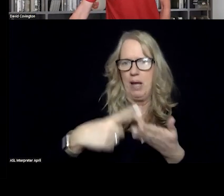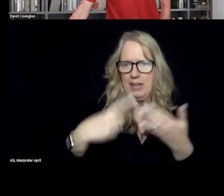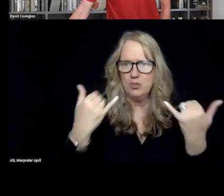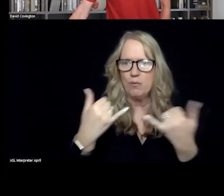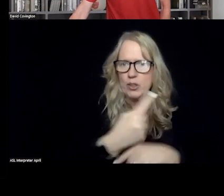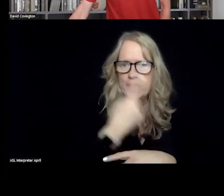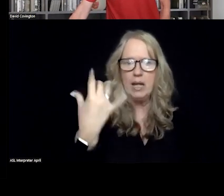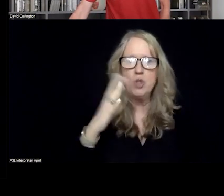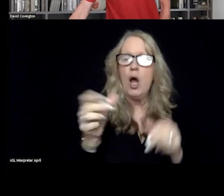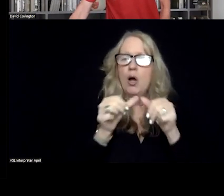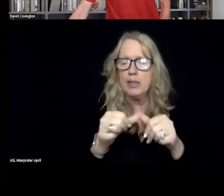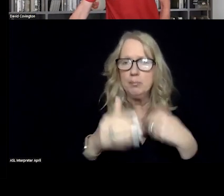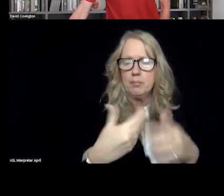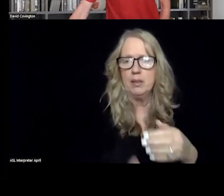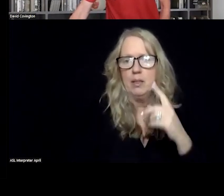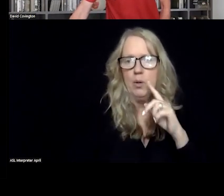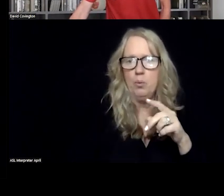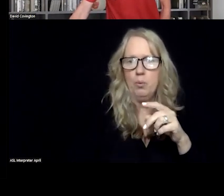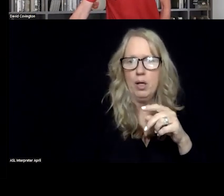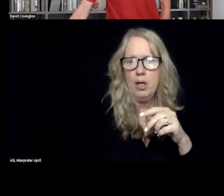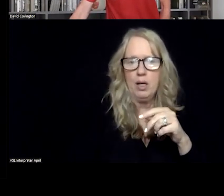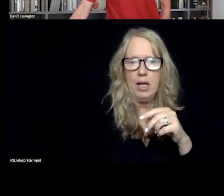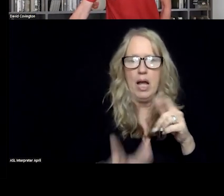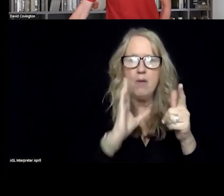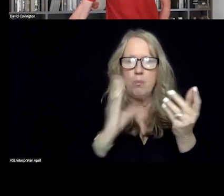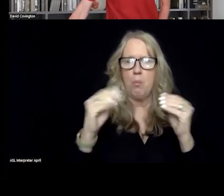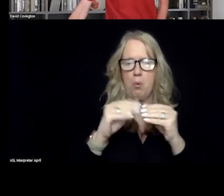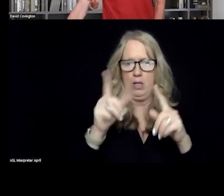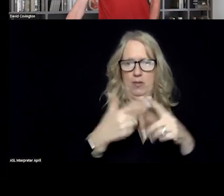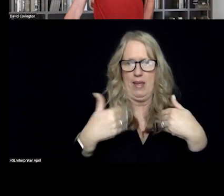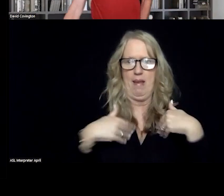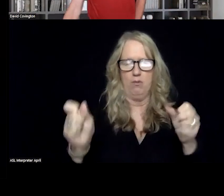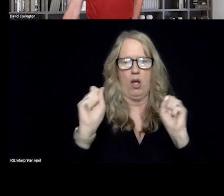I WILL KEEP MOVING. OF COURSE, YOU CAN GO TO